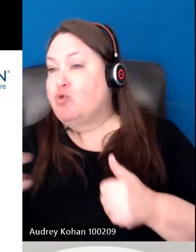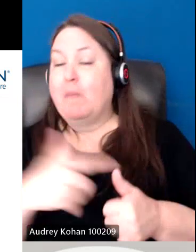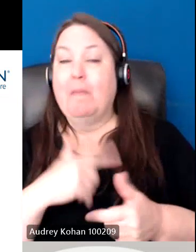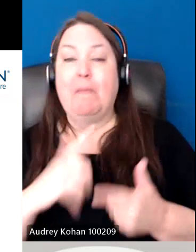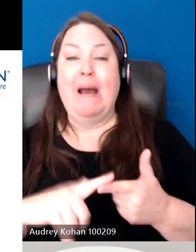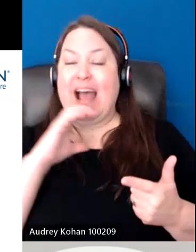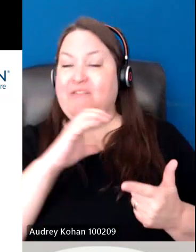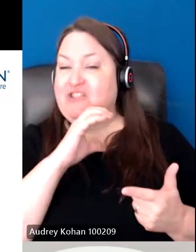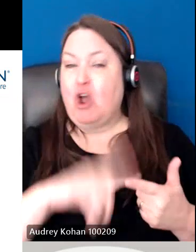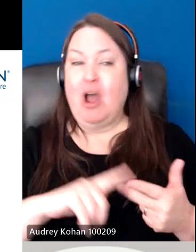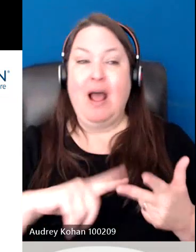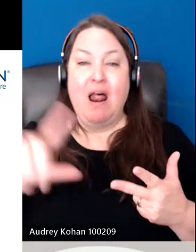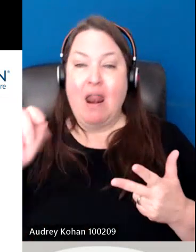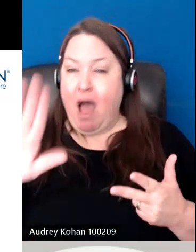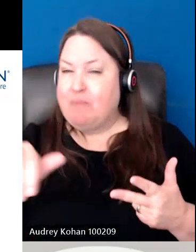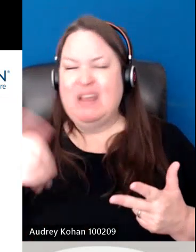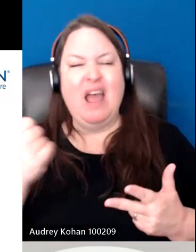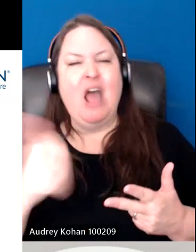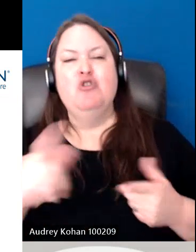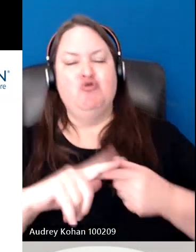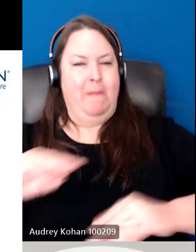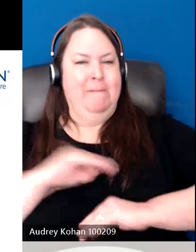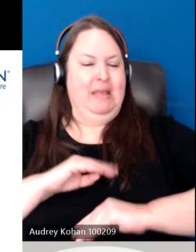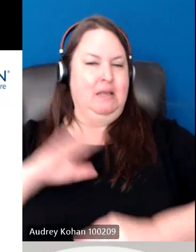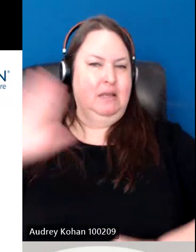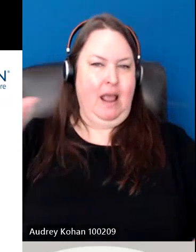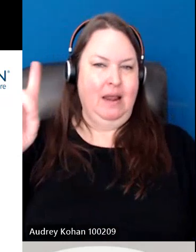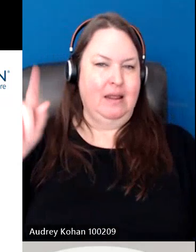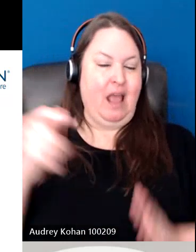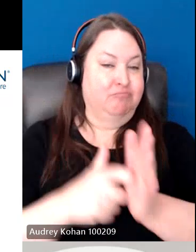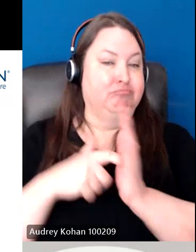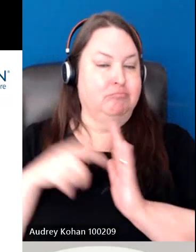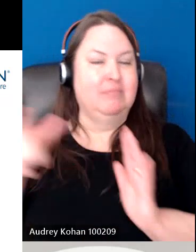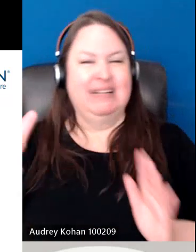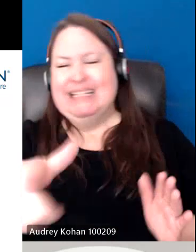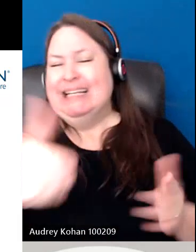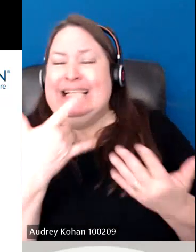in the lobby in order to meet Ada standards okay this is something that's so easy to do